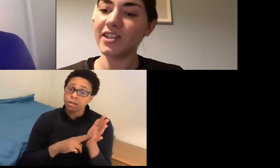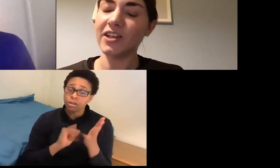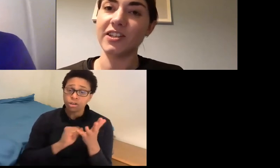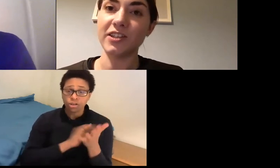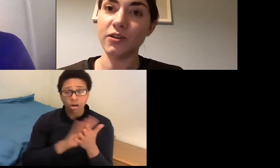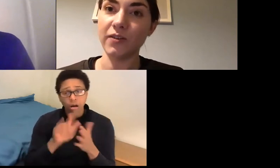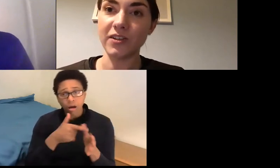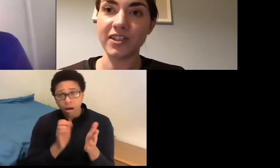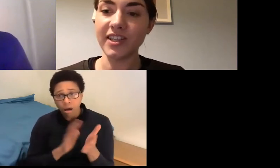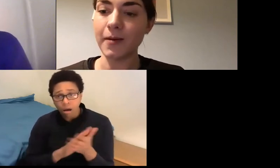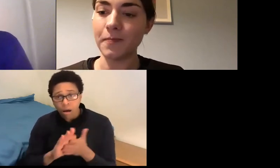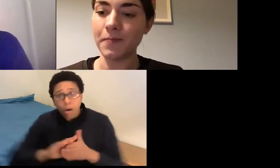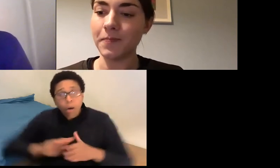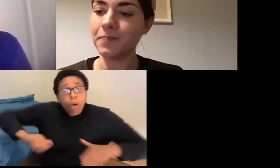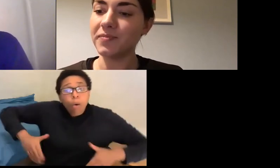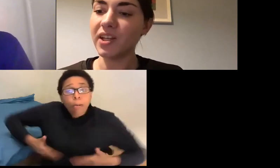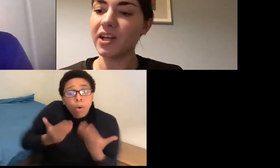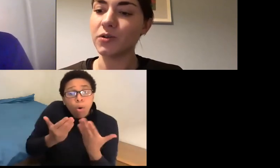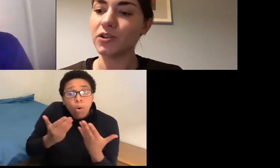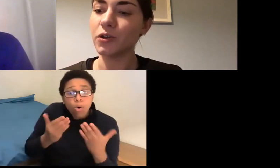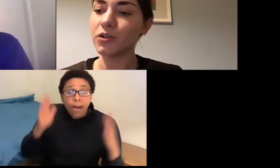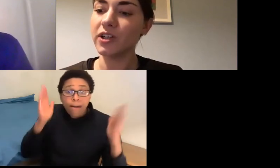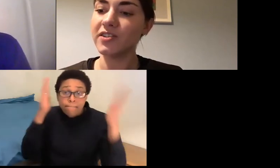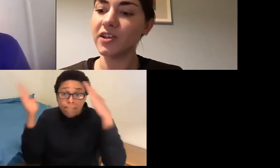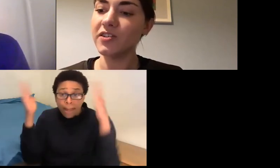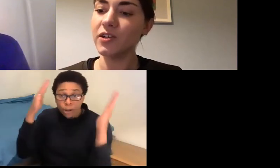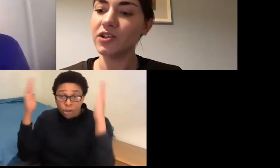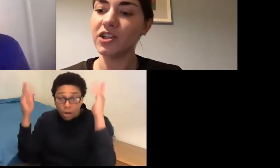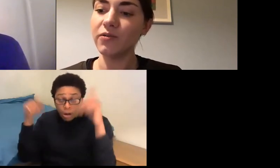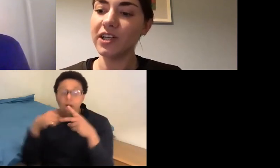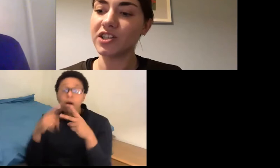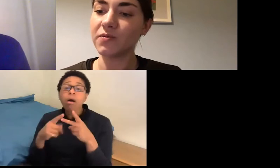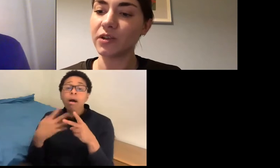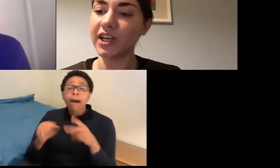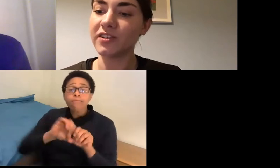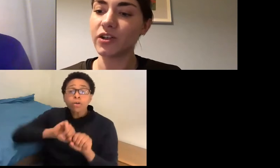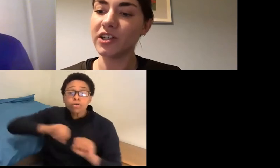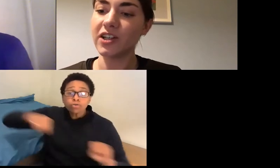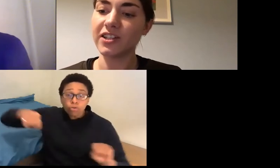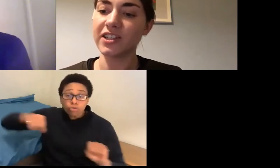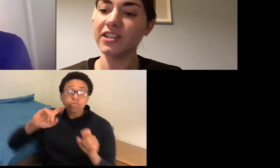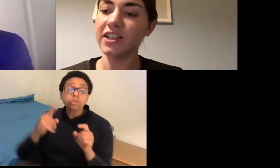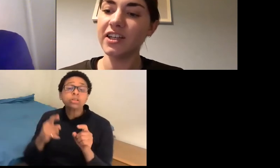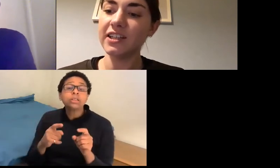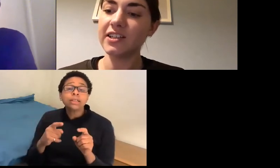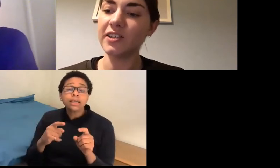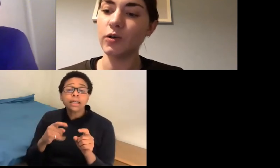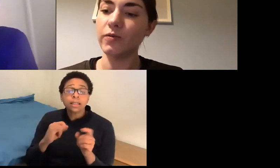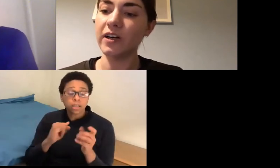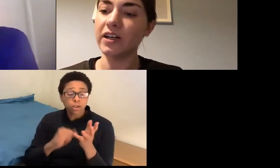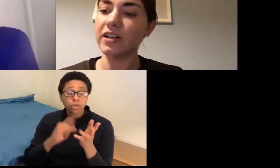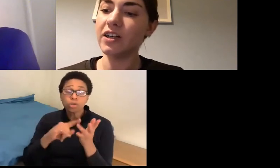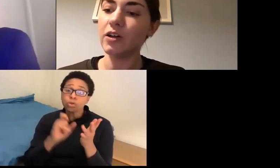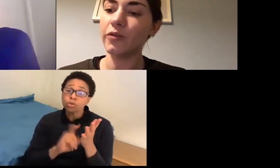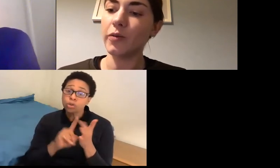London in 2010. He holds a doctorate in sociology of religion from King's College London, and is the author of The